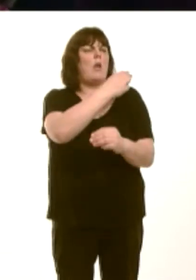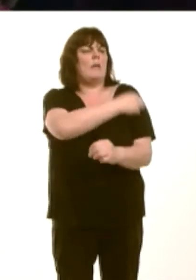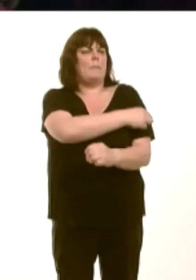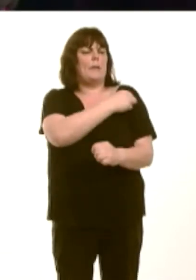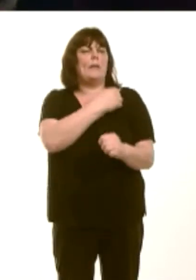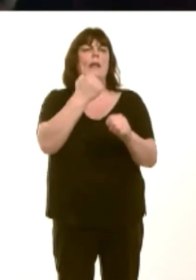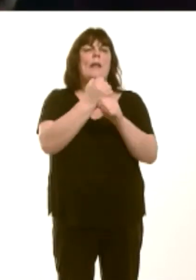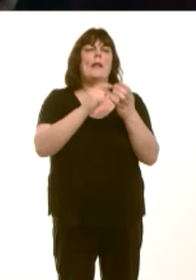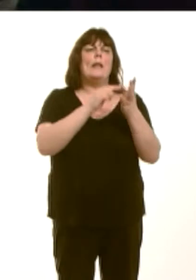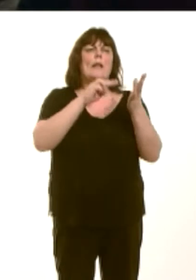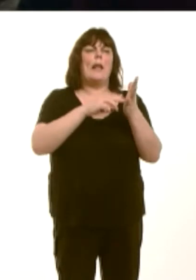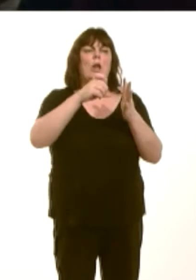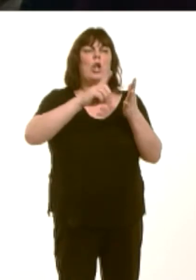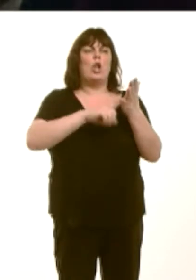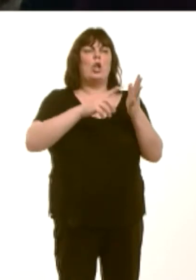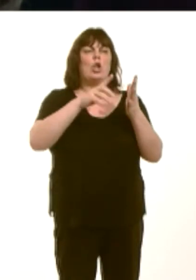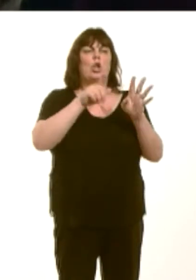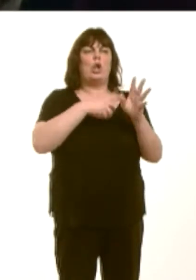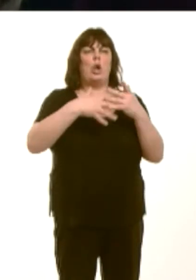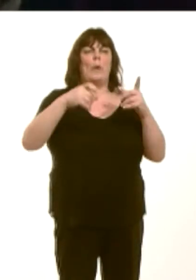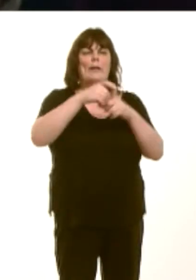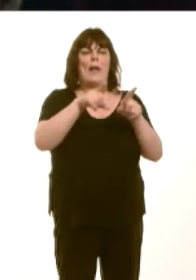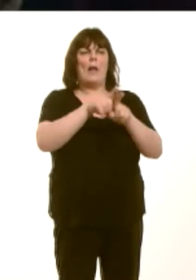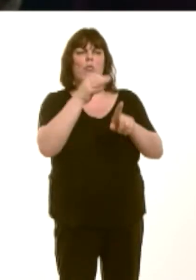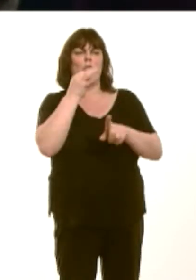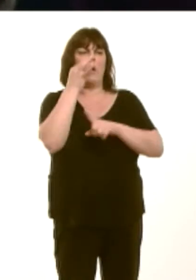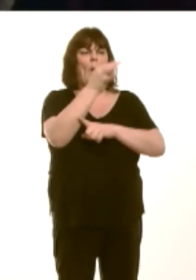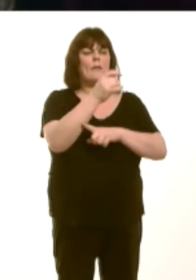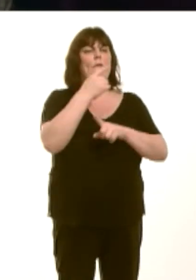board to remove consultant-led maternity services, I wrote immediately to the chief officer,